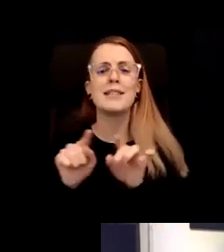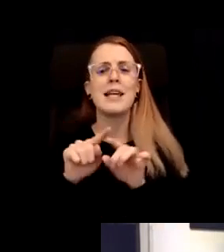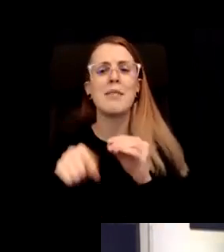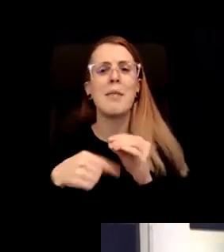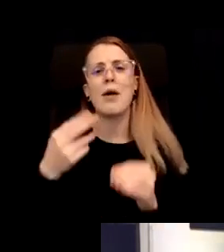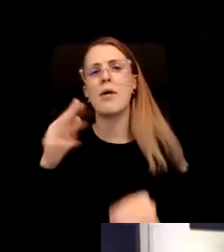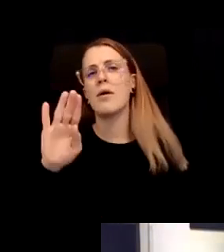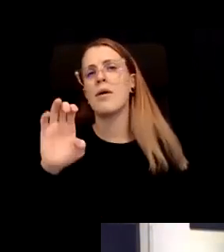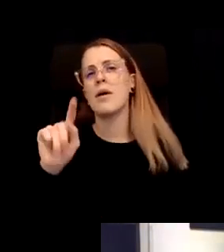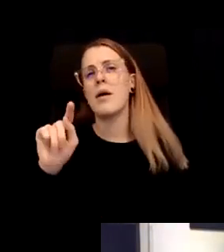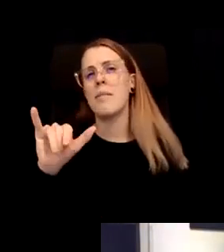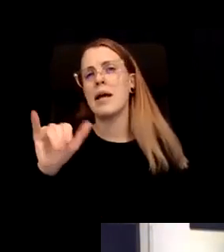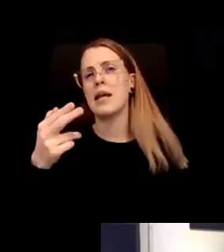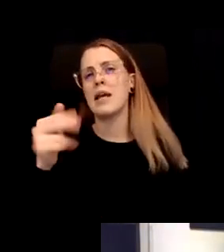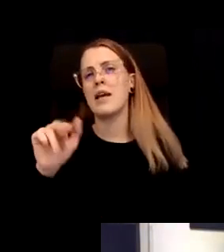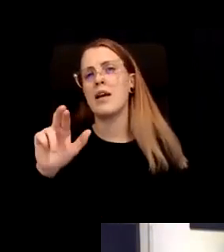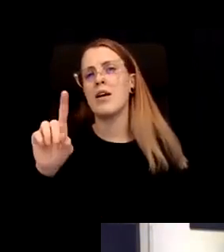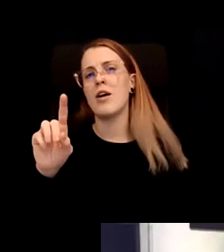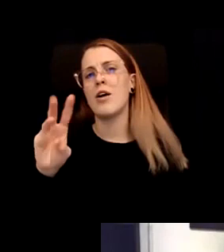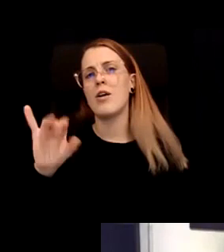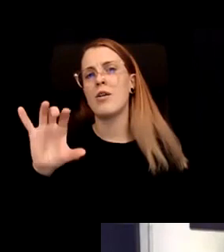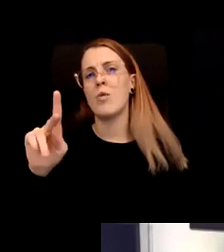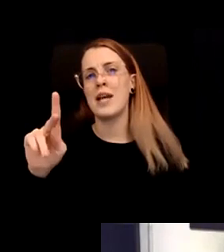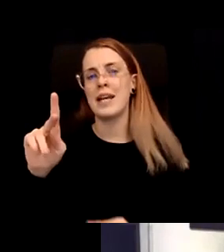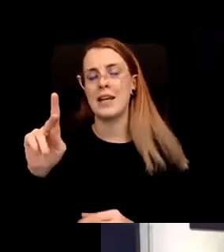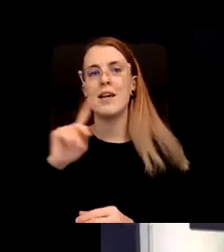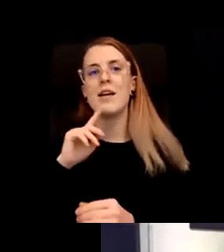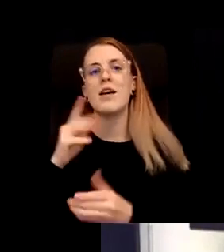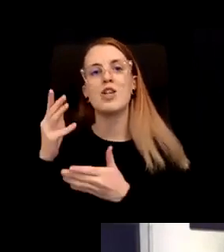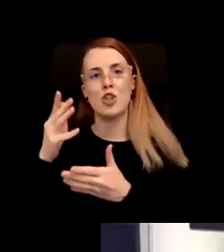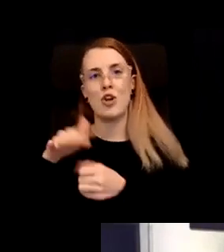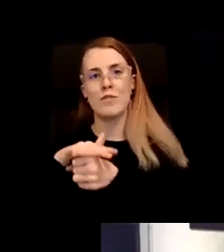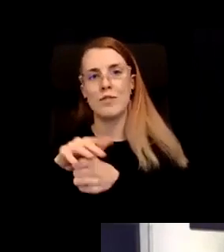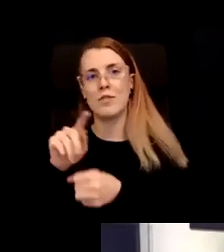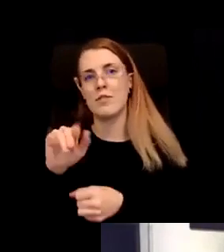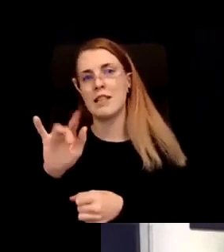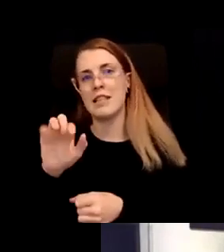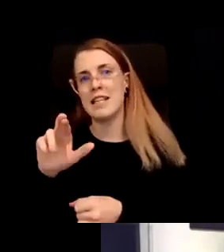Betty Hardwick center serves residents of Taylor, Jones, Callahan, Shackleford and Stephens